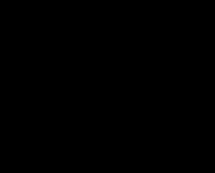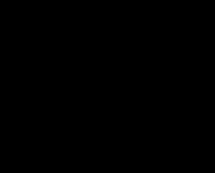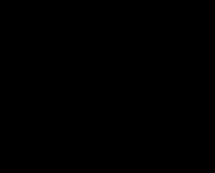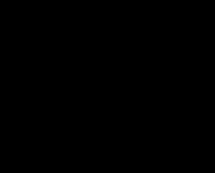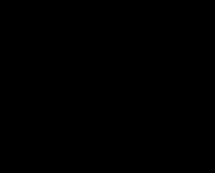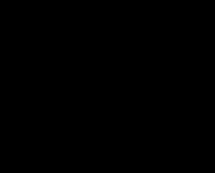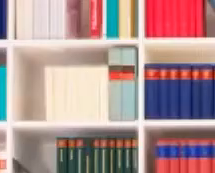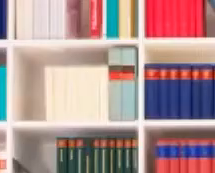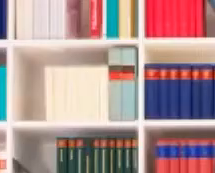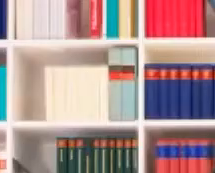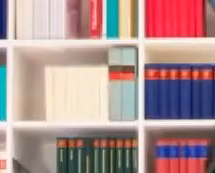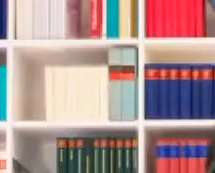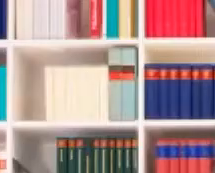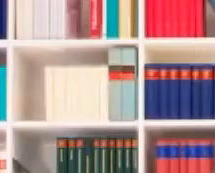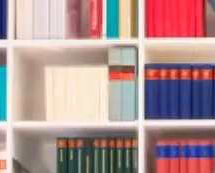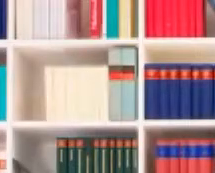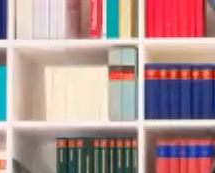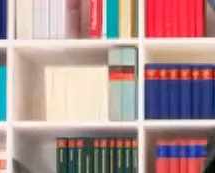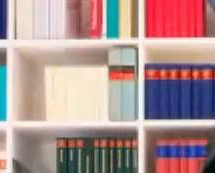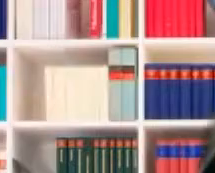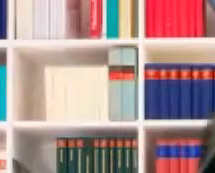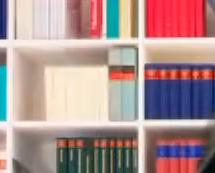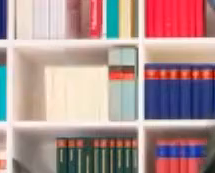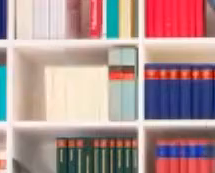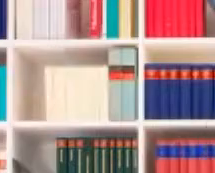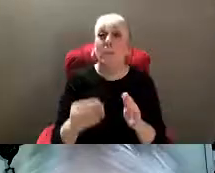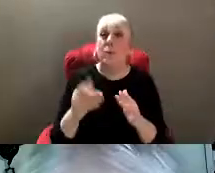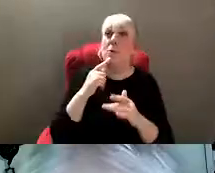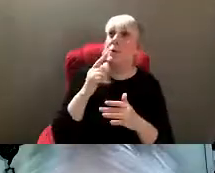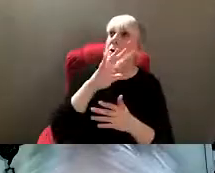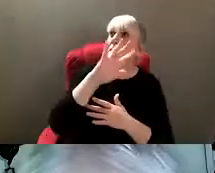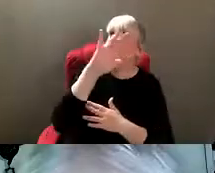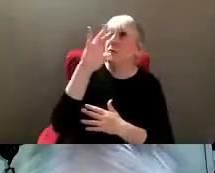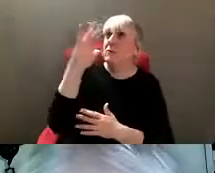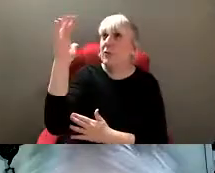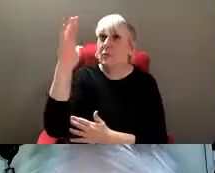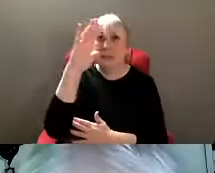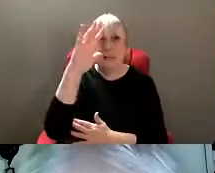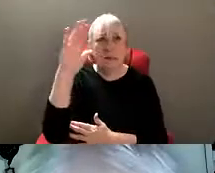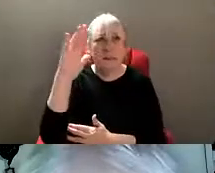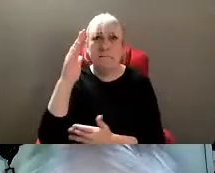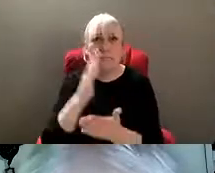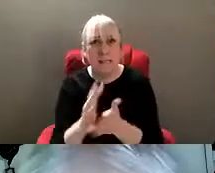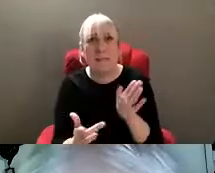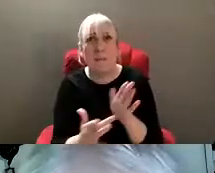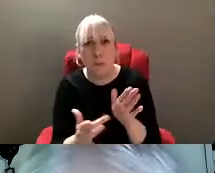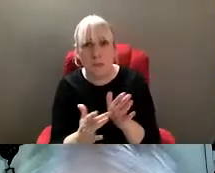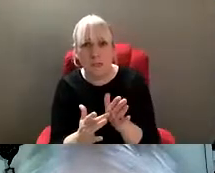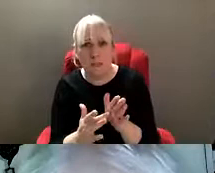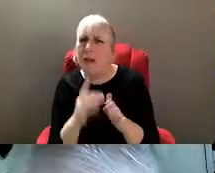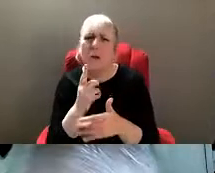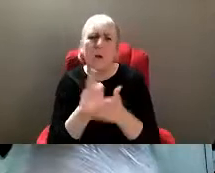considering say for responding is so important not only about the assets but also it related